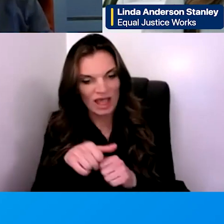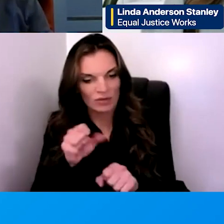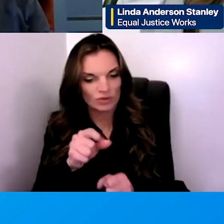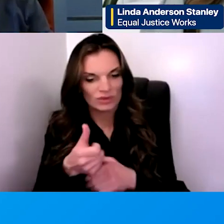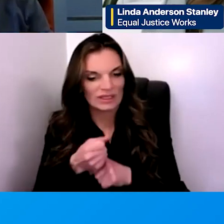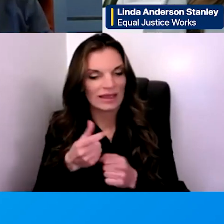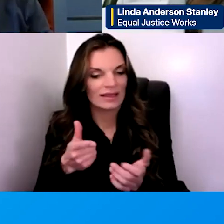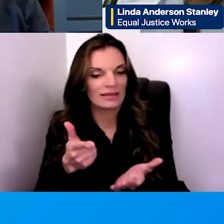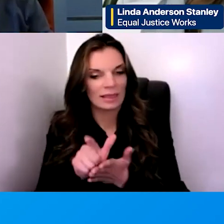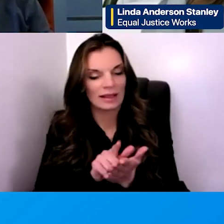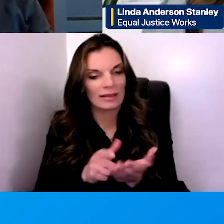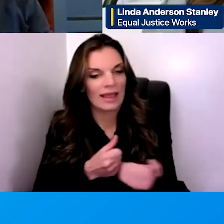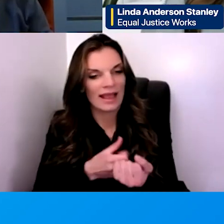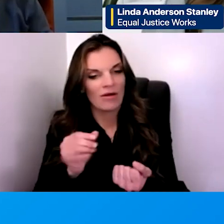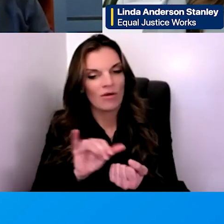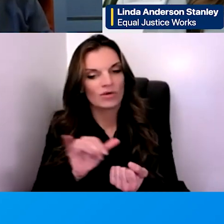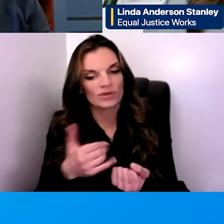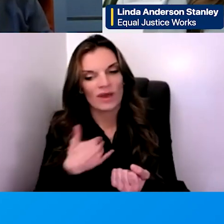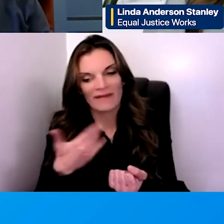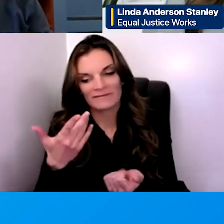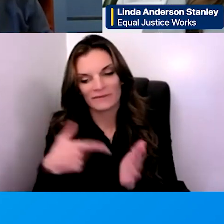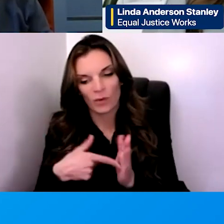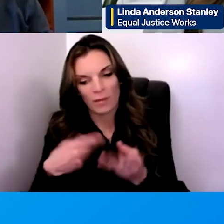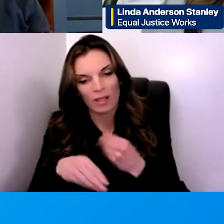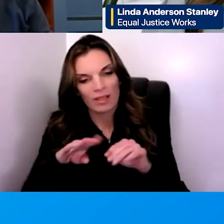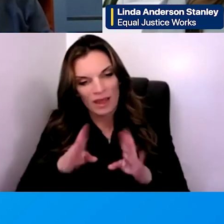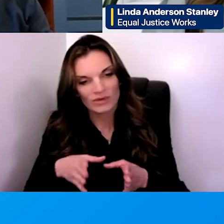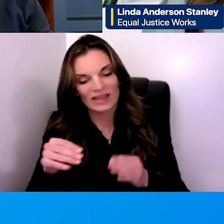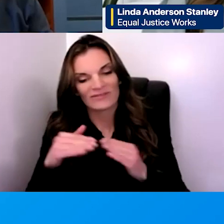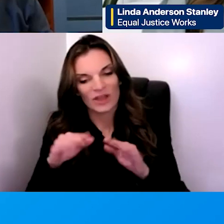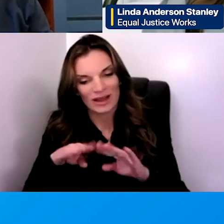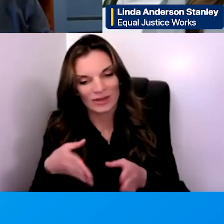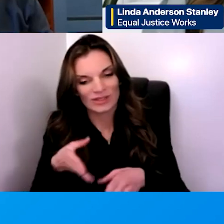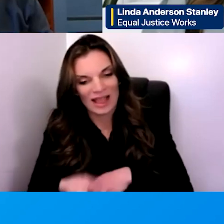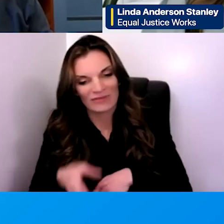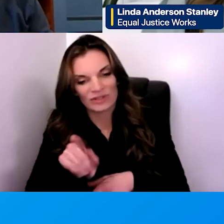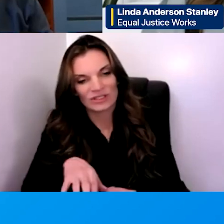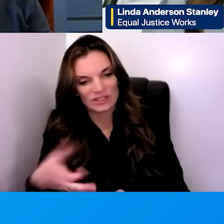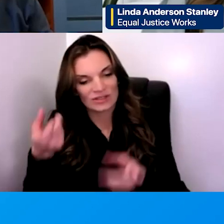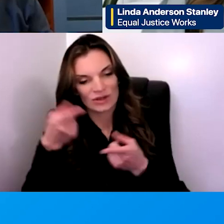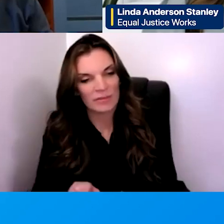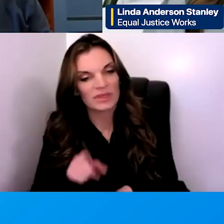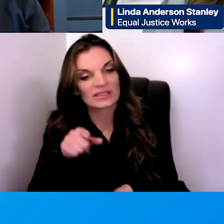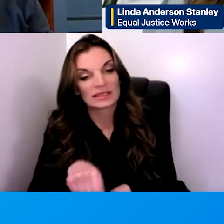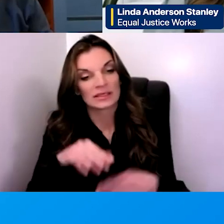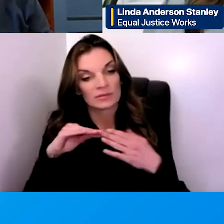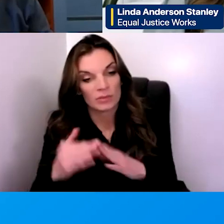legal aid but also to obtain for affordable housing and fair housing after a disaster strikes. The committee for legal project